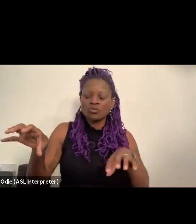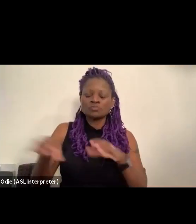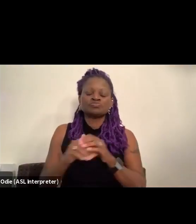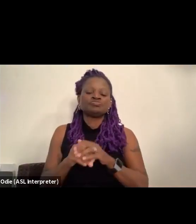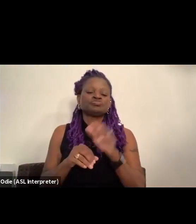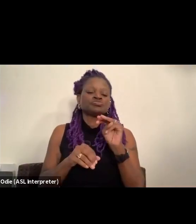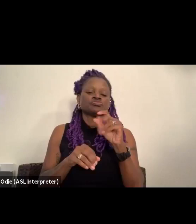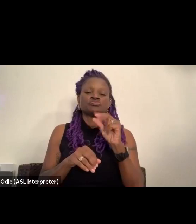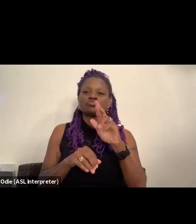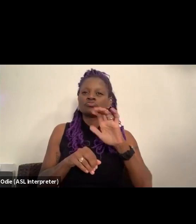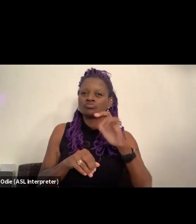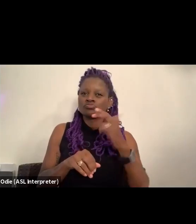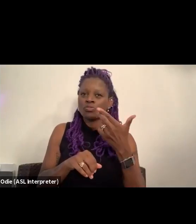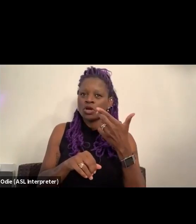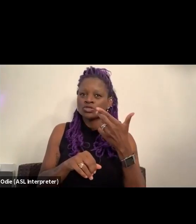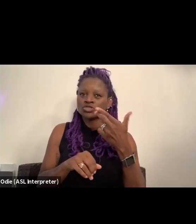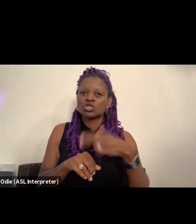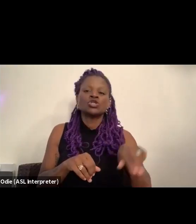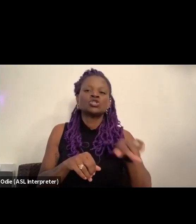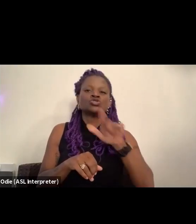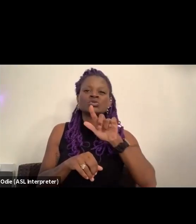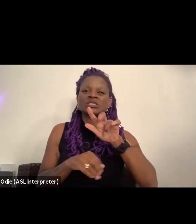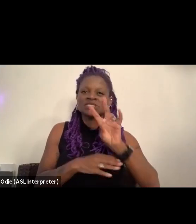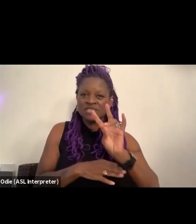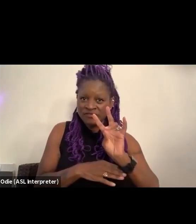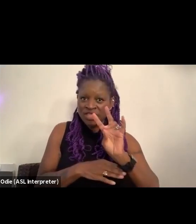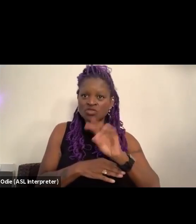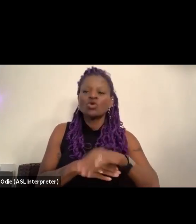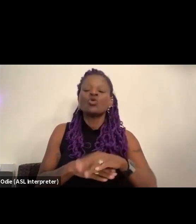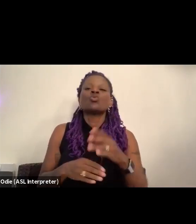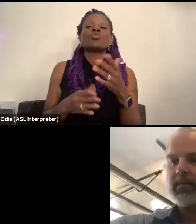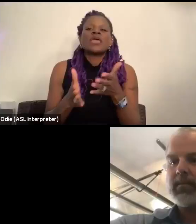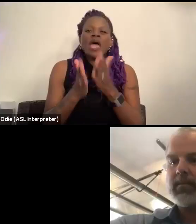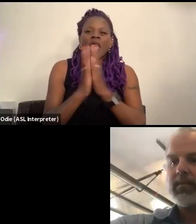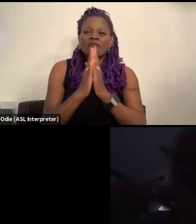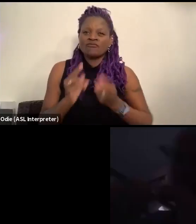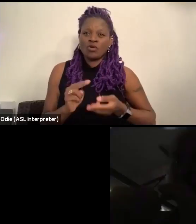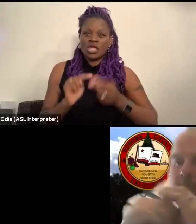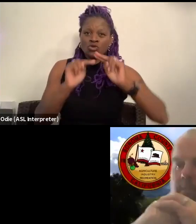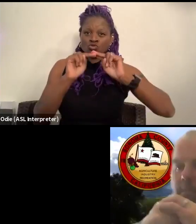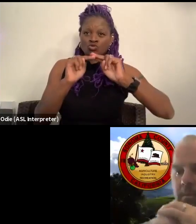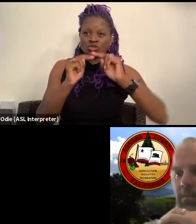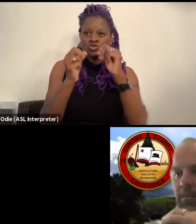Supervisors appealed directly to the state to ask for an increase in our supply. Well, I'm very happy to report that the